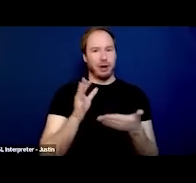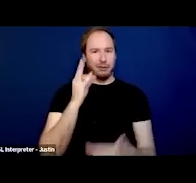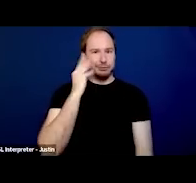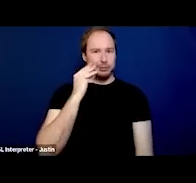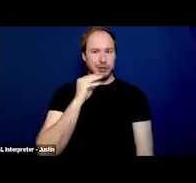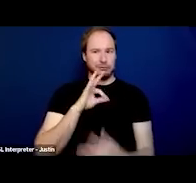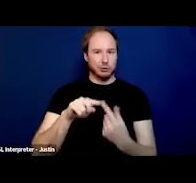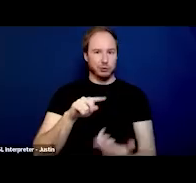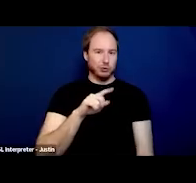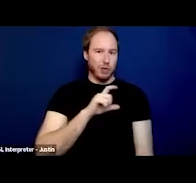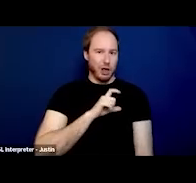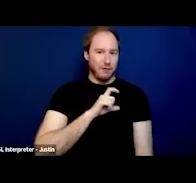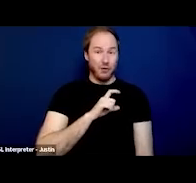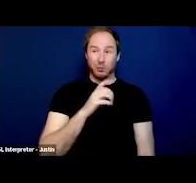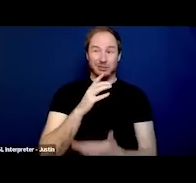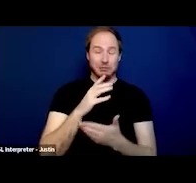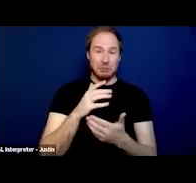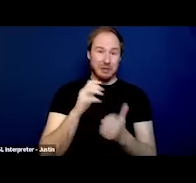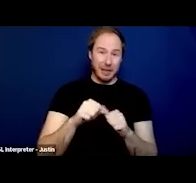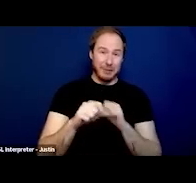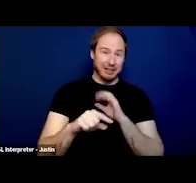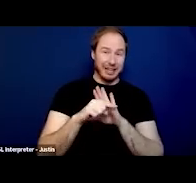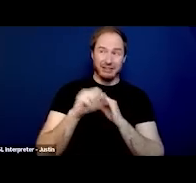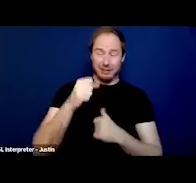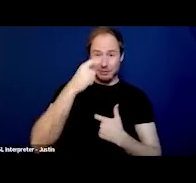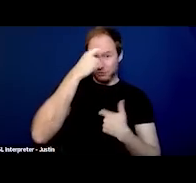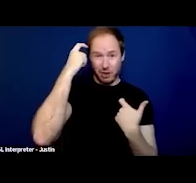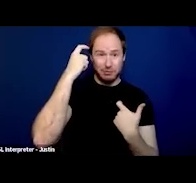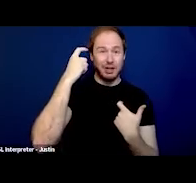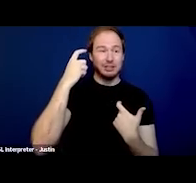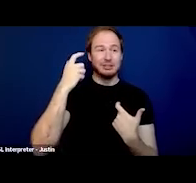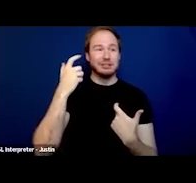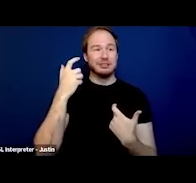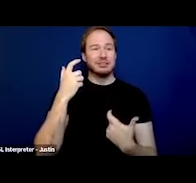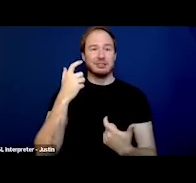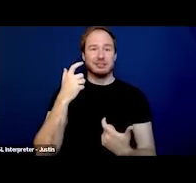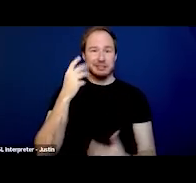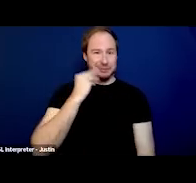including negative and even traumatizing experiences. So in working with your clients,